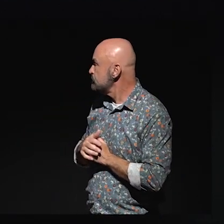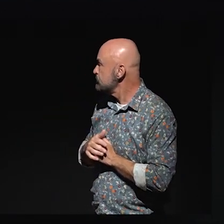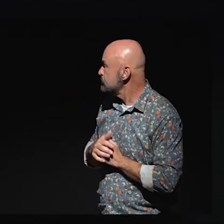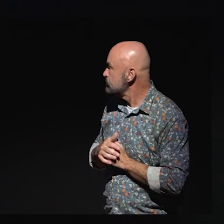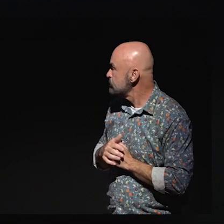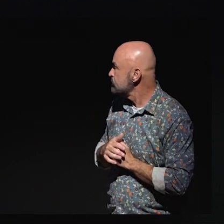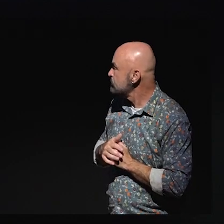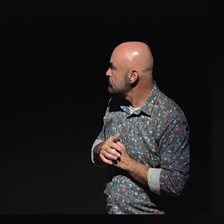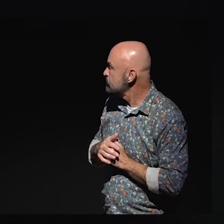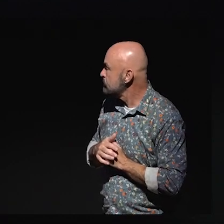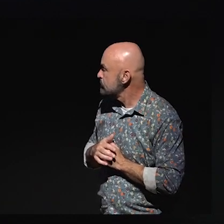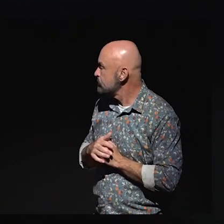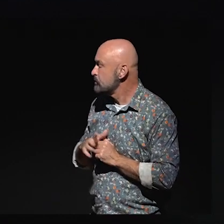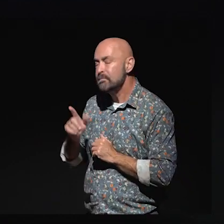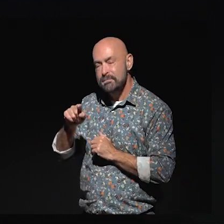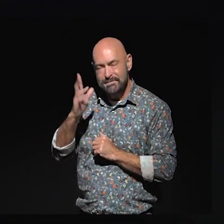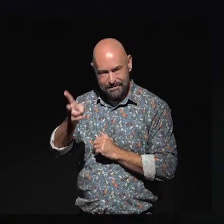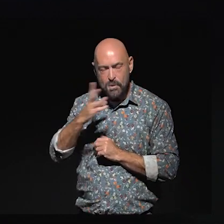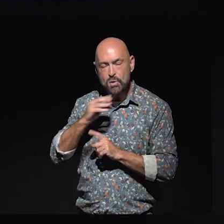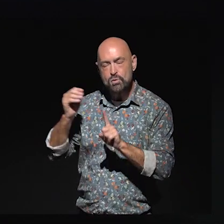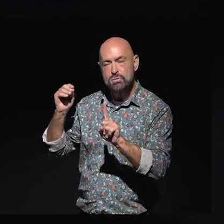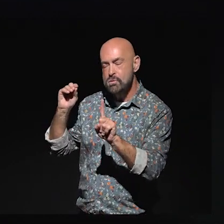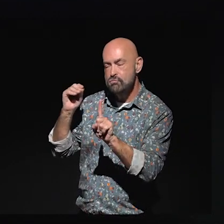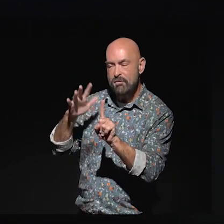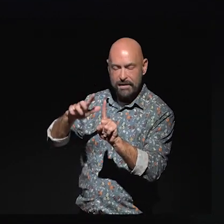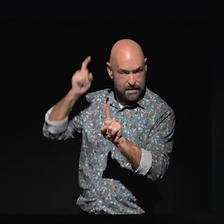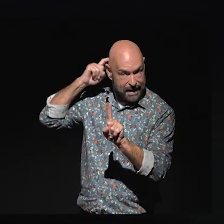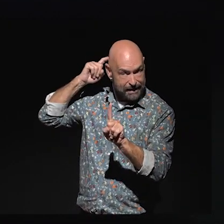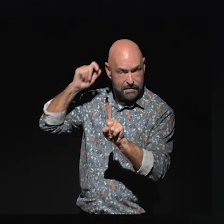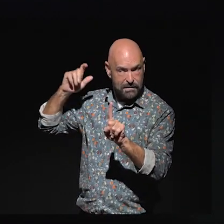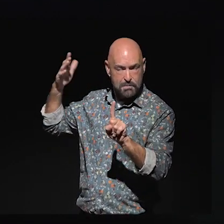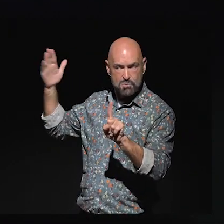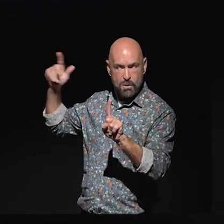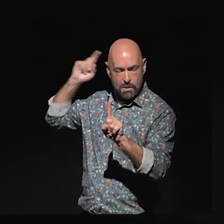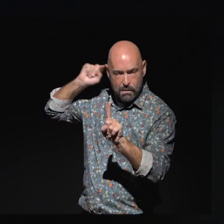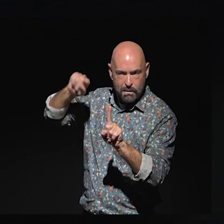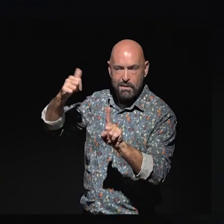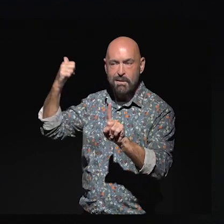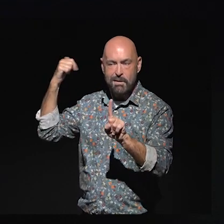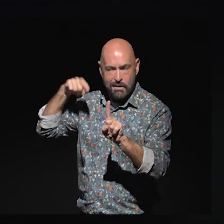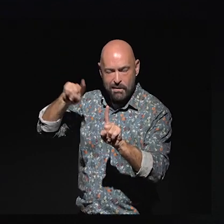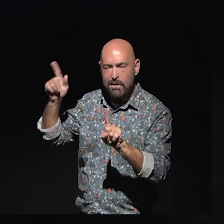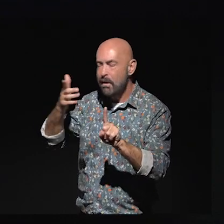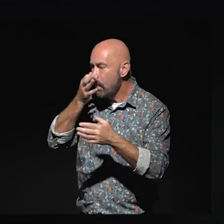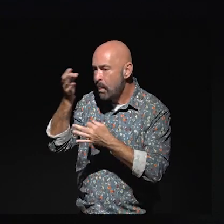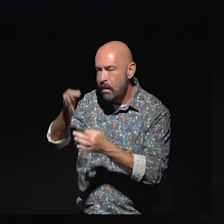he uses the reflection, the back of the head in a mirror. He's becoming more and more fascinated